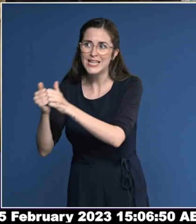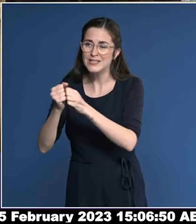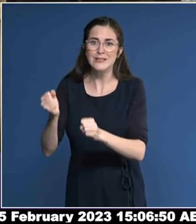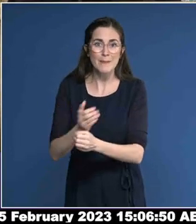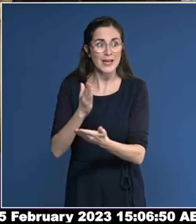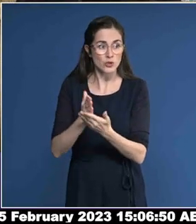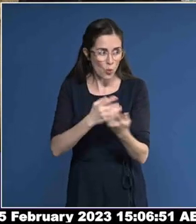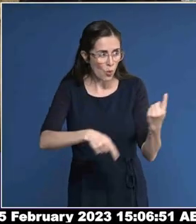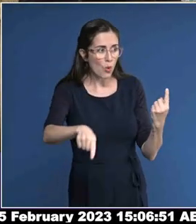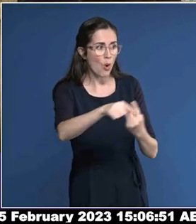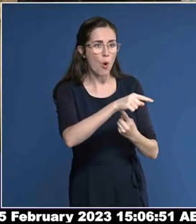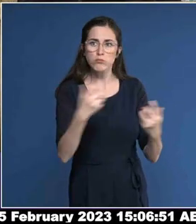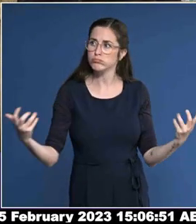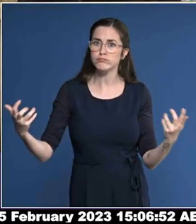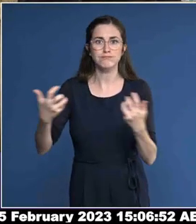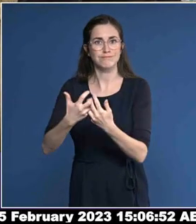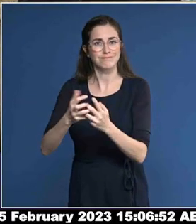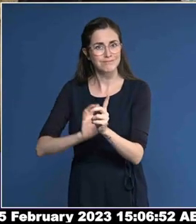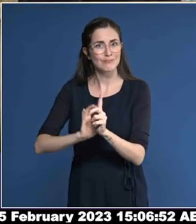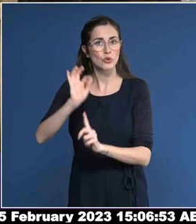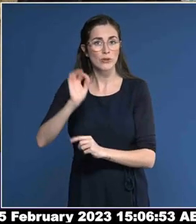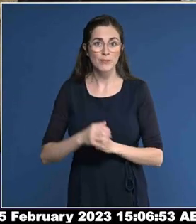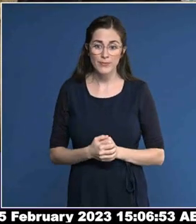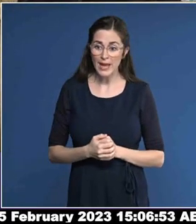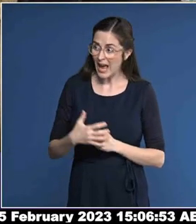Is there any present repository of best practice examples?